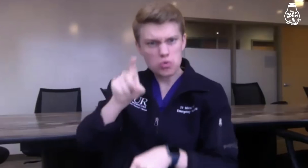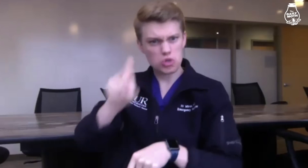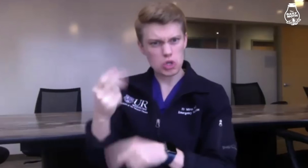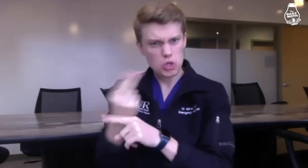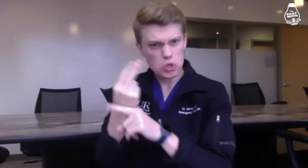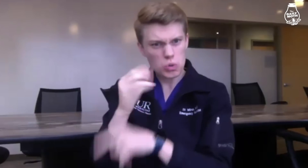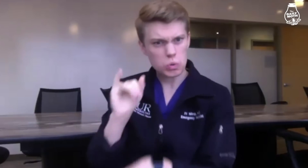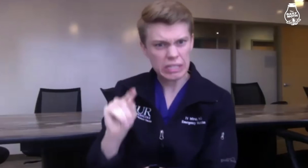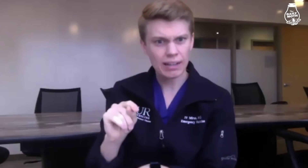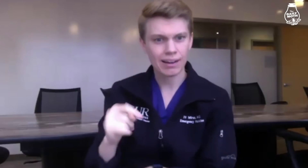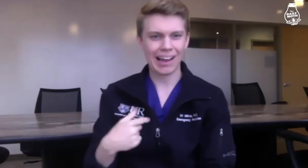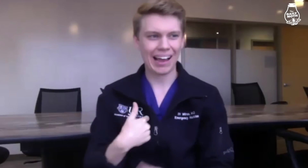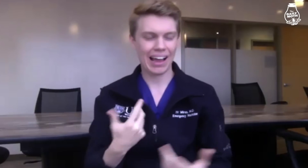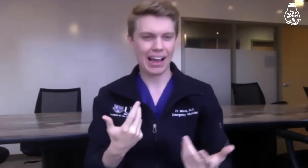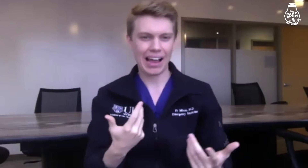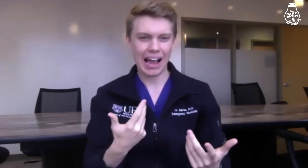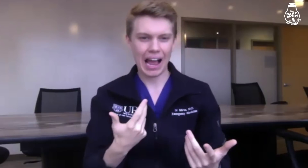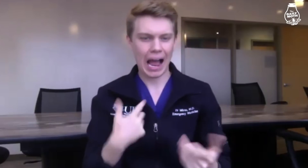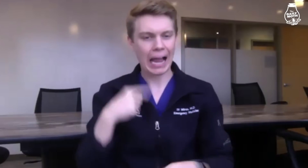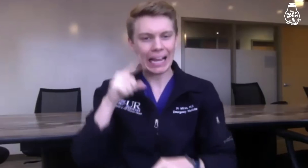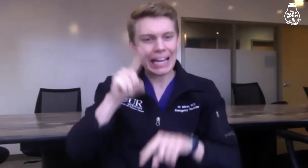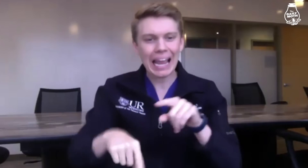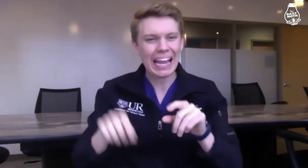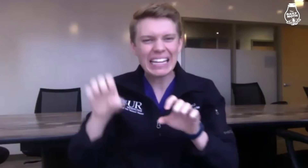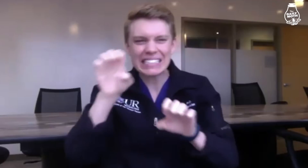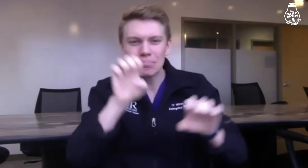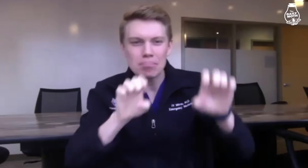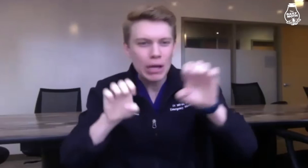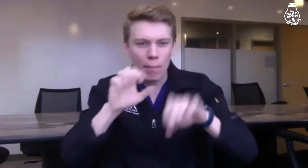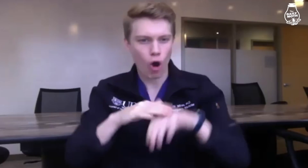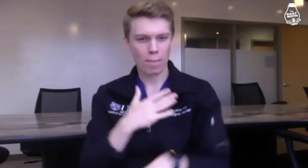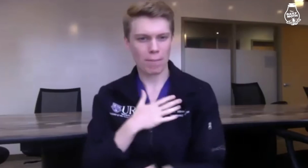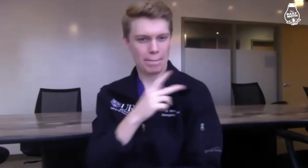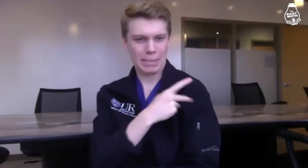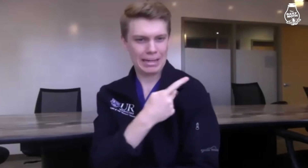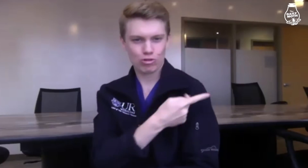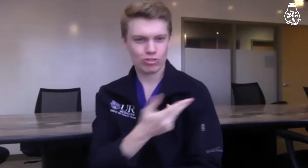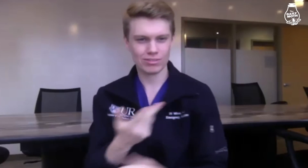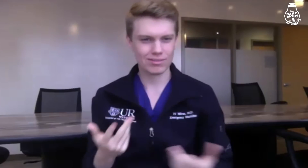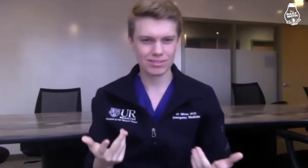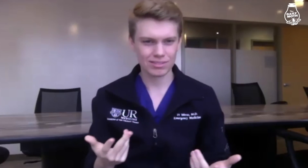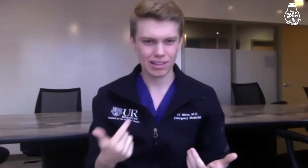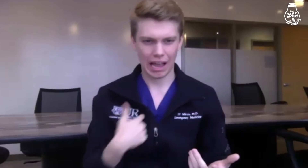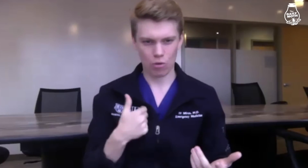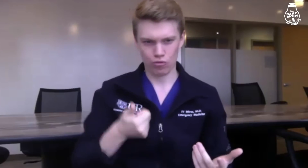You should use it!" I can't experiment on my patients.